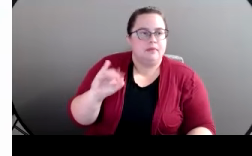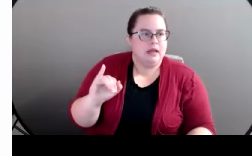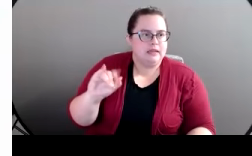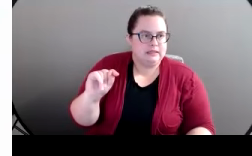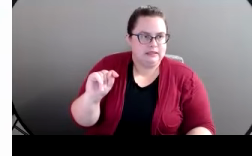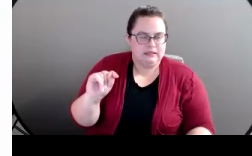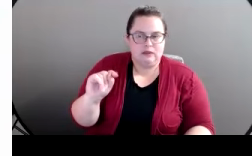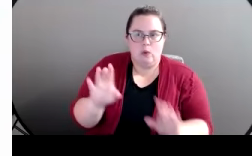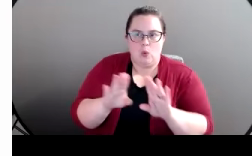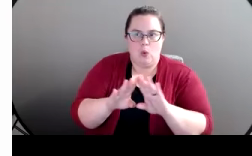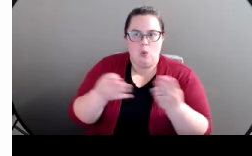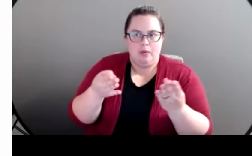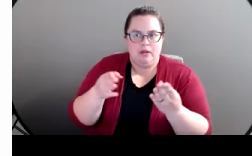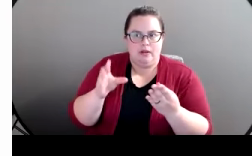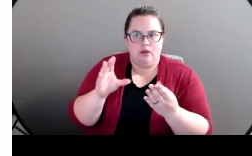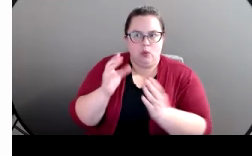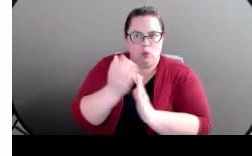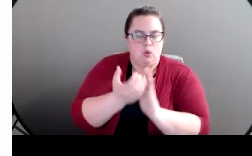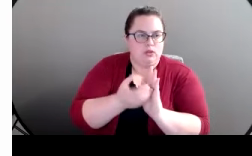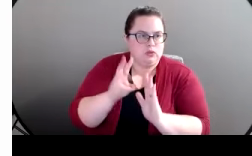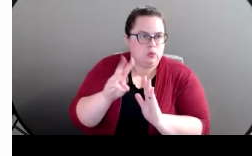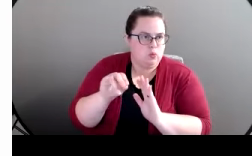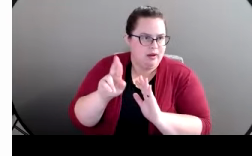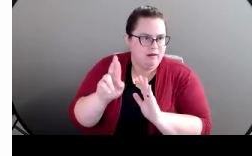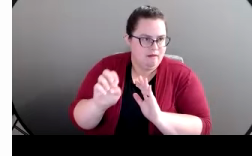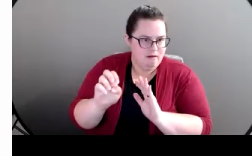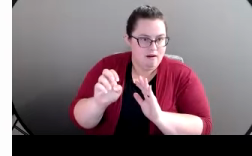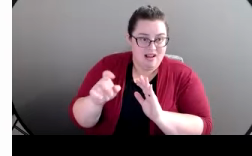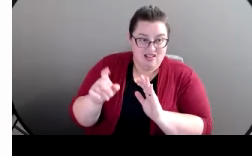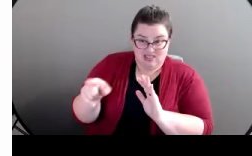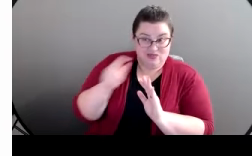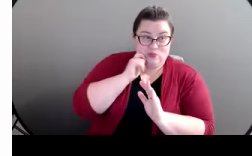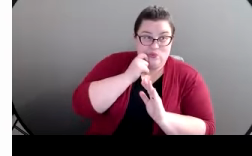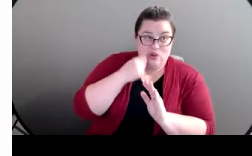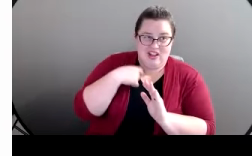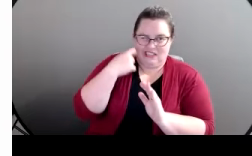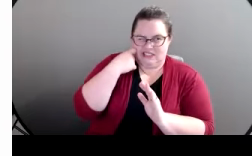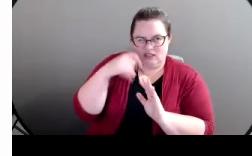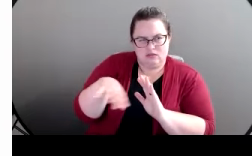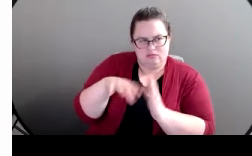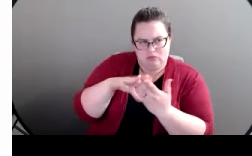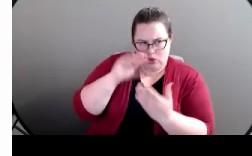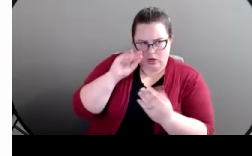I learned about this relatively, recently. But it's been around for quite a few years.